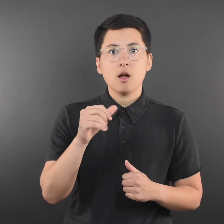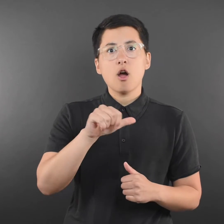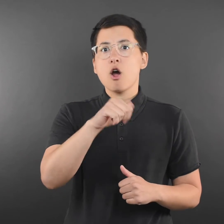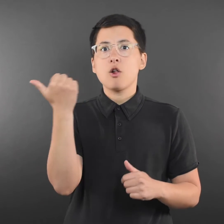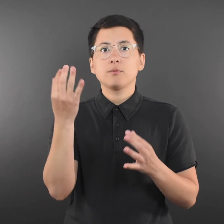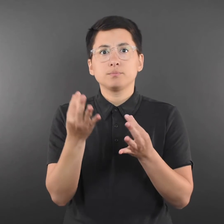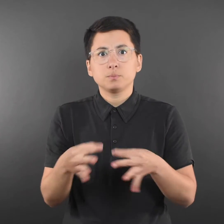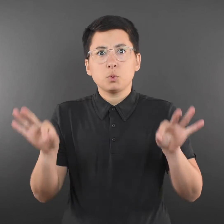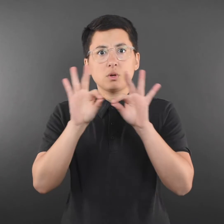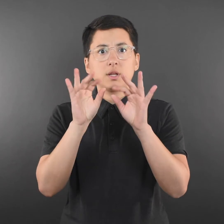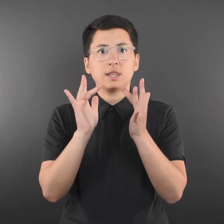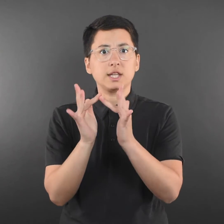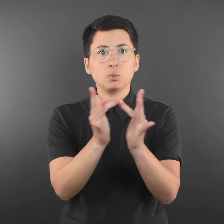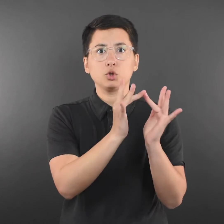key networks. •